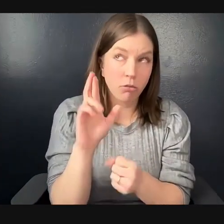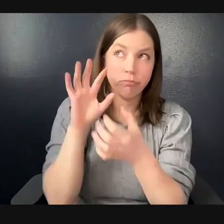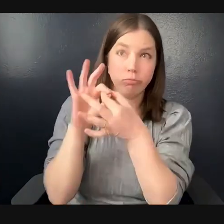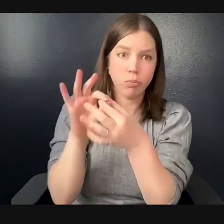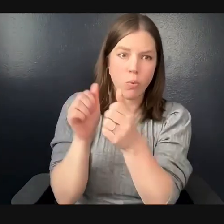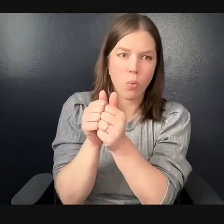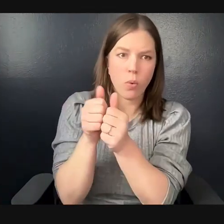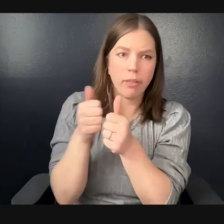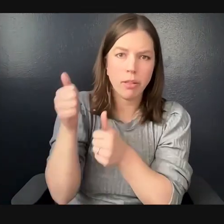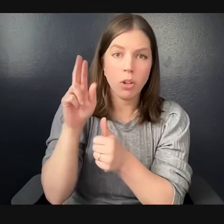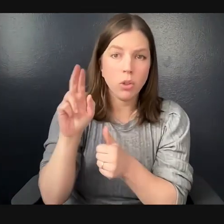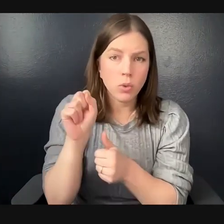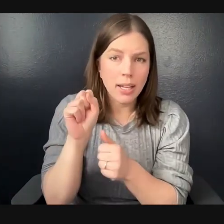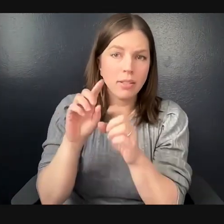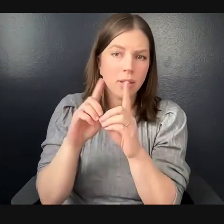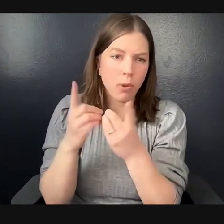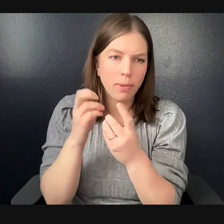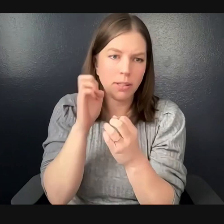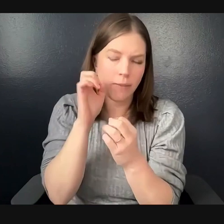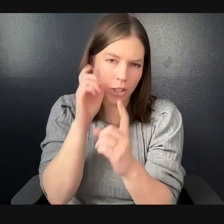They are connected with the US Department of Education.